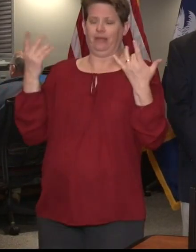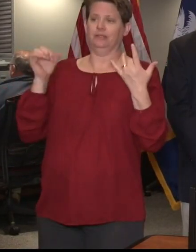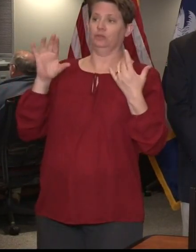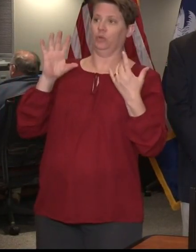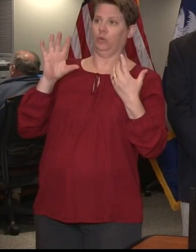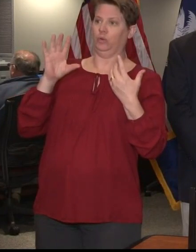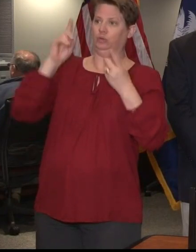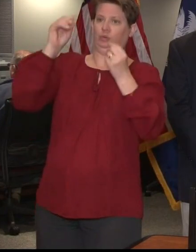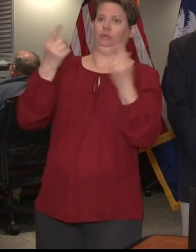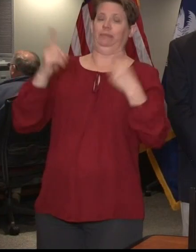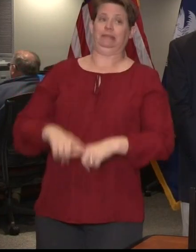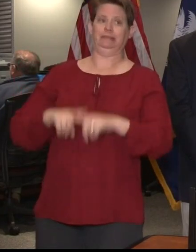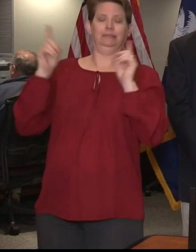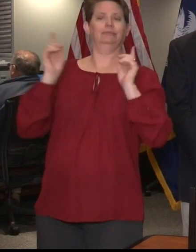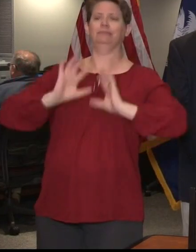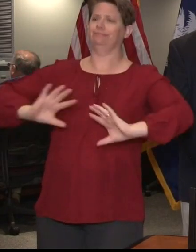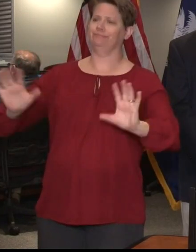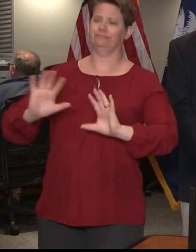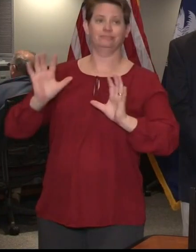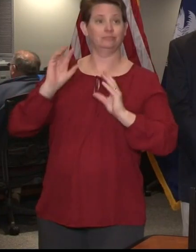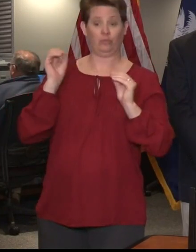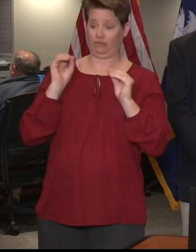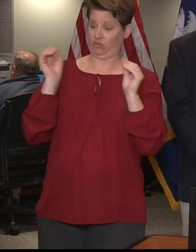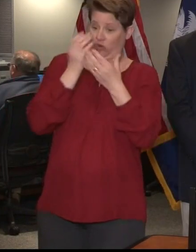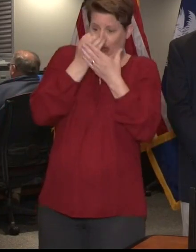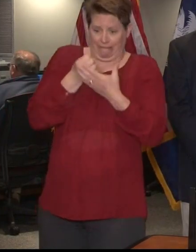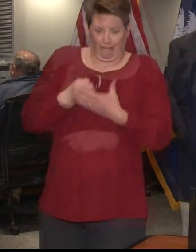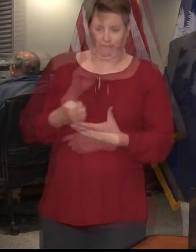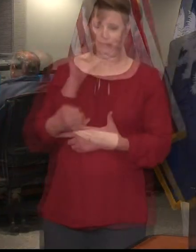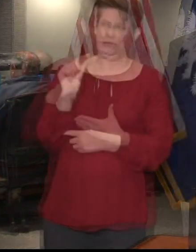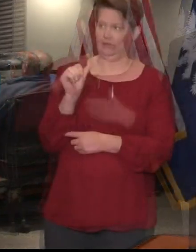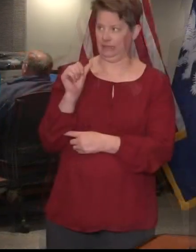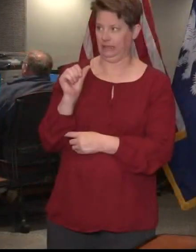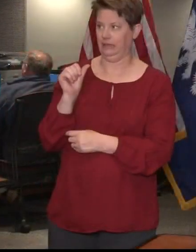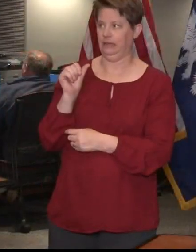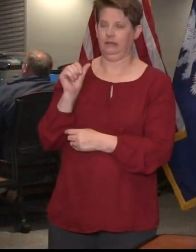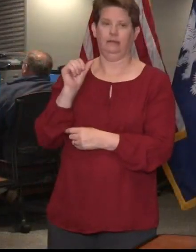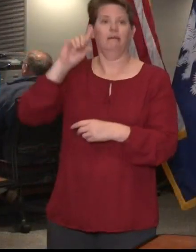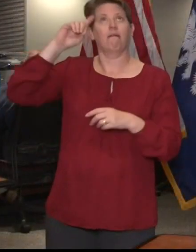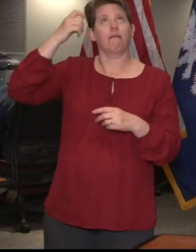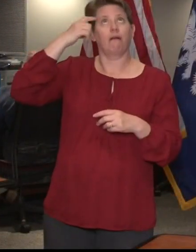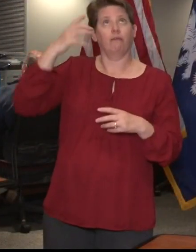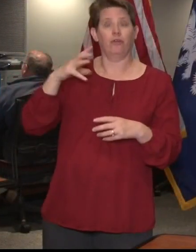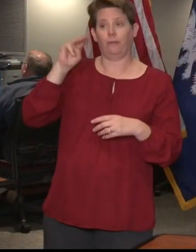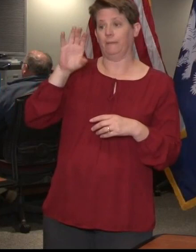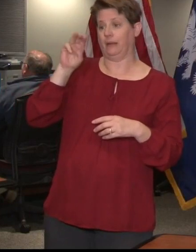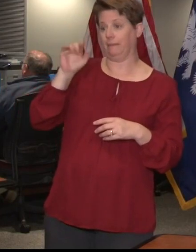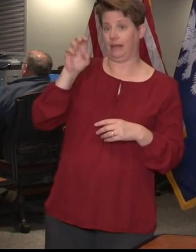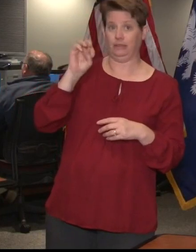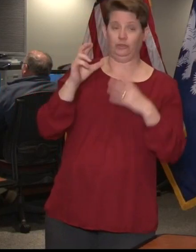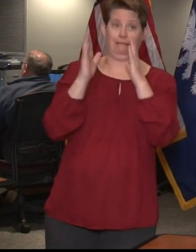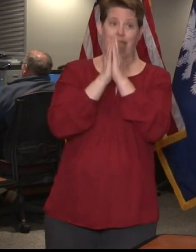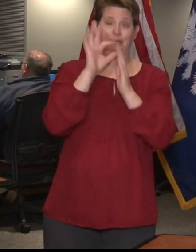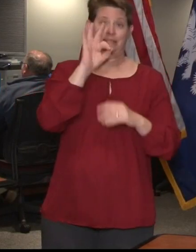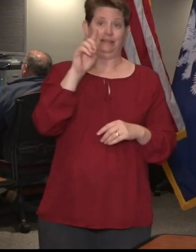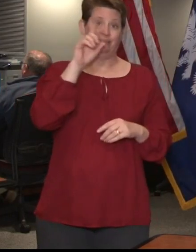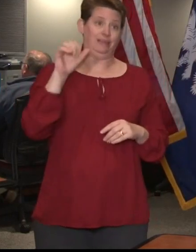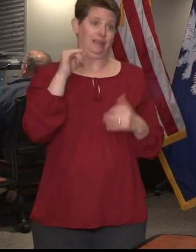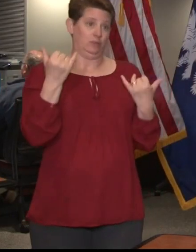THERE'S NO REASON TO ALTER OUR ROUTINE ACTIVITIES. THERE'S NO REASON AT THIS THERE'S NO REASON TO ALTER OUR ROUTINE ACTIVITIES. THERE'S NO REASON AT THIS TIME ROUTINE ACTIVITIES. THERE'S NO REASON AT THIS TIME ROUTINE ACTIVITIES. THERE'S NO REASON AT THIS TIME TO ROUTINE ACTIVITIES. THERE'S NO REASON AT THIS TIME TO CANCEL4@ ROUTINE ACTIVITIES. THERE'S NO REASON AT THIS TIME TO CANCEL4@ ANY ROUTINE ACTIVITIES. THERE'S NO REASON AT THIS TIME TO CANCEL4@ ANY PUBLIC ROUTINE ACTIVITIES. THERE'S NO REASON AT THIS TIME TO CANCEL4@ ANY PUBLIC EVENTS ROUTINE ACTIVITIES. THERE'S NO REASON AT THIS TIME TO CANCEL4@ ANY PUBLIC EVENTS O THERE'S NO REASON AT THIS TIME TO CANCEL4@ ANY PUBLIC EVENTS O THERE'S NO REASON AT THIS TIME TO CANCEL4@ ANY PUBLIC EVENTS O TAKE THERE'S NO REASON AT THIS TIME TO CANCEL4@ ANY PUBLIC EVENTS O TAKE ANY THERE'S NO REASON AT THIS TIME TO CANCEL4@ ANY PUBLIC EVENTS O TAKE ANY SPECIAL THERE'S NO REASON AT THIS TIME TO CANCEL4@ ANY PUBLIC EVENTS O TAKE ANY SPECIAL MEASURES4@ THERE'S NO REASON AT THIS TIME TO CANCEL4@ ANY PUBLIC EVENTS O TAKE ANY SPECIAL MEASURES4@ WHE TO CANCEL4@ ANY PUBLIC EVENTS O TAKE ANY SPECIAL MEASURES4@ WHE TO CANCEL4@ ANY PUBLIC EVENTS O TAKE ANY SPECIAL MEASURES4@ WHE THERE TO CANCEL4@ ANY PUBLIC EVENTS O TAKE ANY SPECIAL MEASURES4@ WHE THERE IS TO CANCEL4@ ANY PUBLIC EVENTS O TAKE ANY SPECIAL MEASURES4@ WHE THERE IS NO TO CANCEL4@ ANY PUBLIC EVENTS O TAKE ANY SPECIAL MEASURES4@ WHE THERE IS NO EVIDENCE TO CANCEL4@ ANY PUBLIC EVENTS O TAKE ANY SPECIAL MEASURES4@ WHE THERE IS NO EVIDENCE OF TO CANCEL4@ ANY PUBLIC EVENTS O TAKE ANY SPECIAL MEASURES4@ WHE THERE IS NO EVIDENCE OF ONGOING TAKE ANY SPECIAL MEASURES4@ WHE THERE IS NO EVIDENCE OF ONGOING TAKE ANY SPECIAL MEASURES4@ WHE THERE IS NO EVIDENCE OF ONGOING SPREAD TAKE ANY SPECIAL MEASURES4@ WHE THERE IS NO EVIDENCE OF ONGOING SPREAD IN TAKE ANY SPECIAL MEASURES4@ WHE THERE IS NO EVIDENCE OF ONGOING SPREAD IN A TAKE ANY SPECIAL MEASURES4@ WHE THERE IS NO EVIDENCE OF ONGOING SPREAD IN A COMMUNITY. THERE IS NO EVIDENCE OF ONGOING SPREAD IN A COMMUNITY.